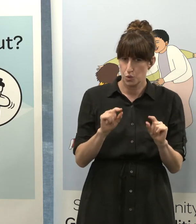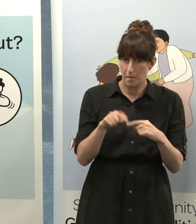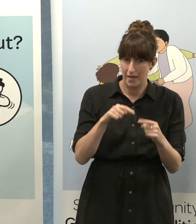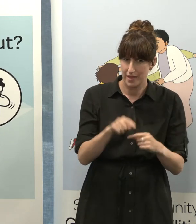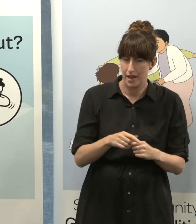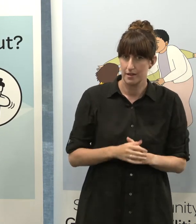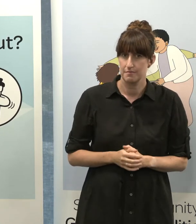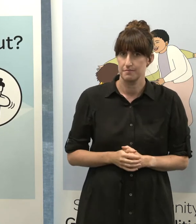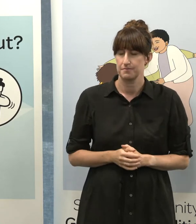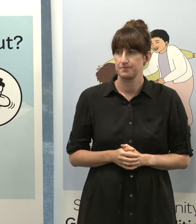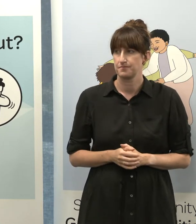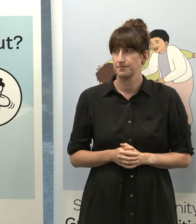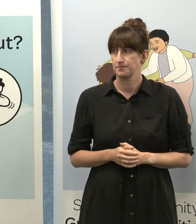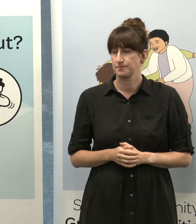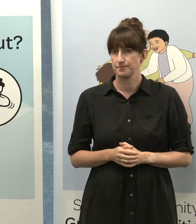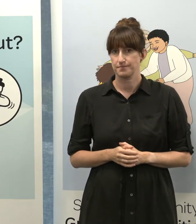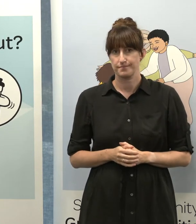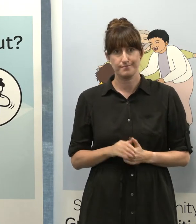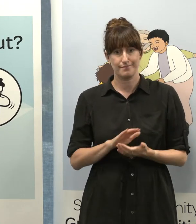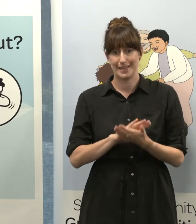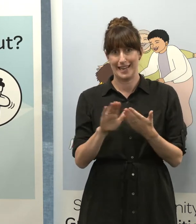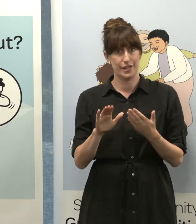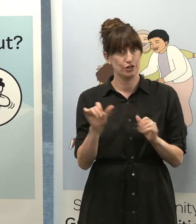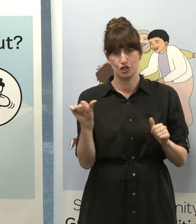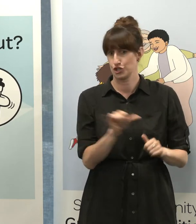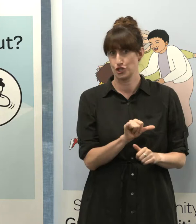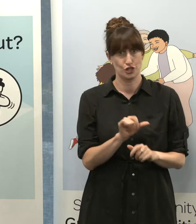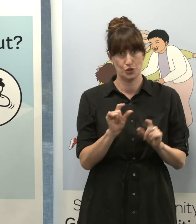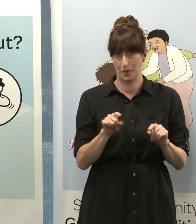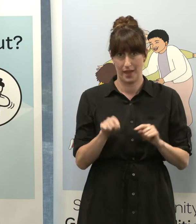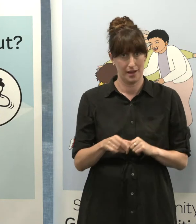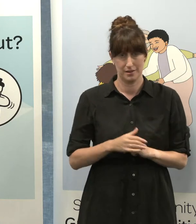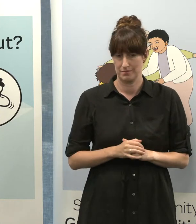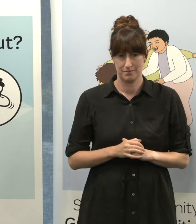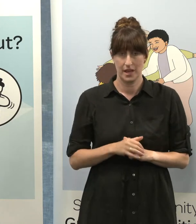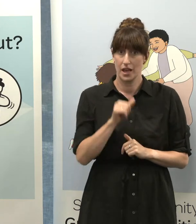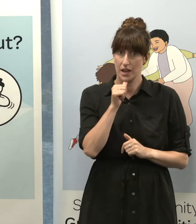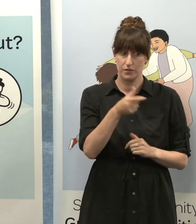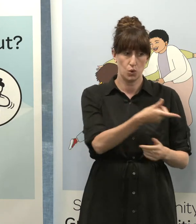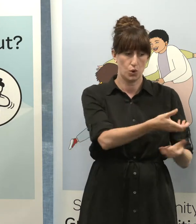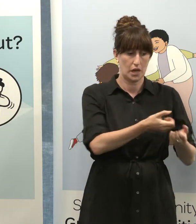red -- rapid antigen tests online to